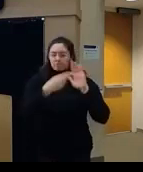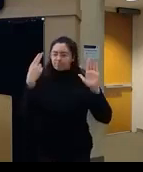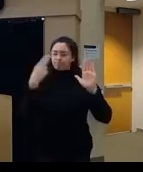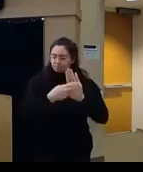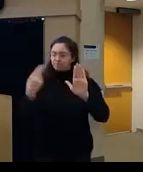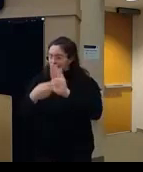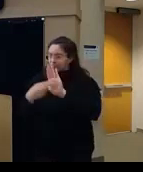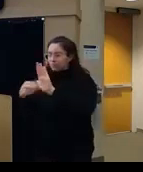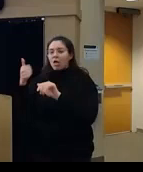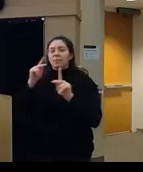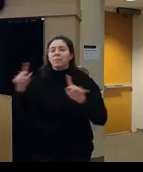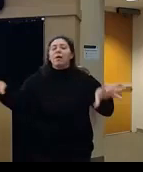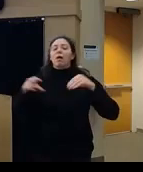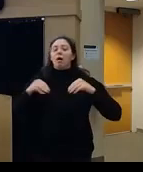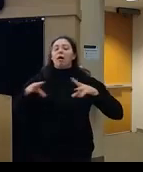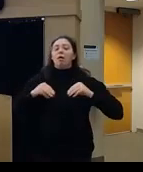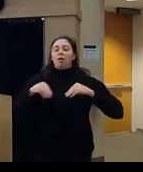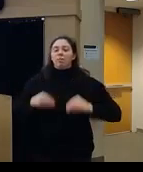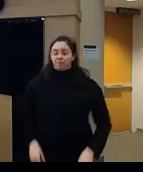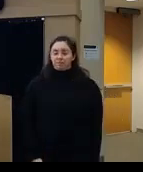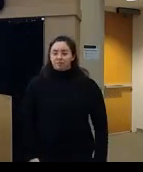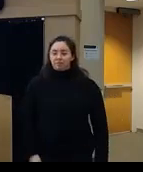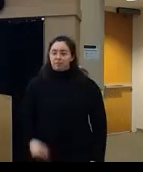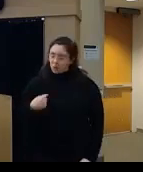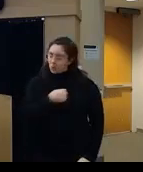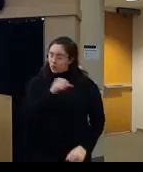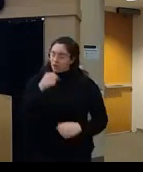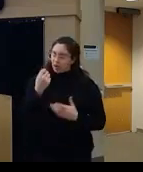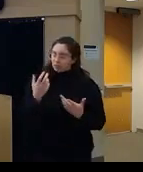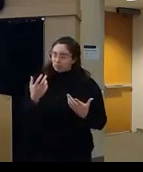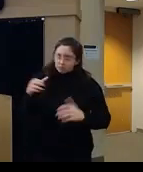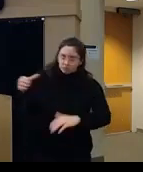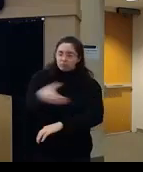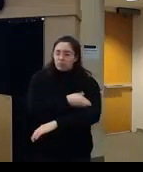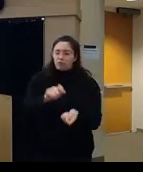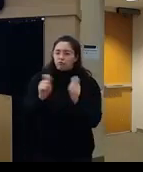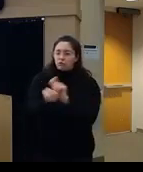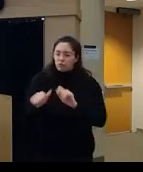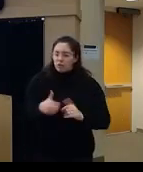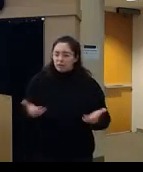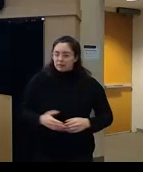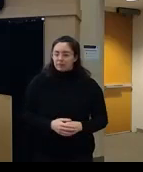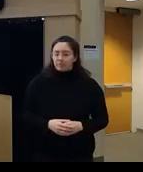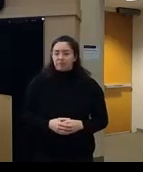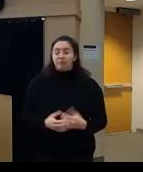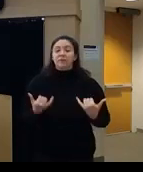others accept it as their own we can do that with other things right even now the crown act you can